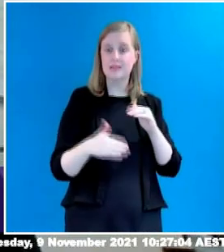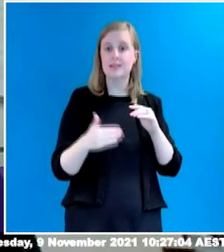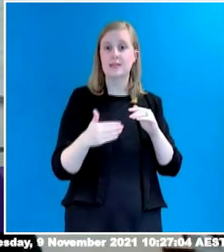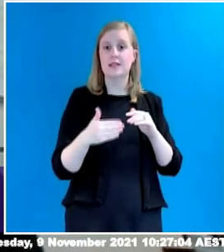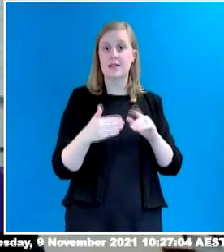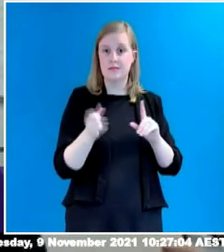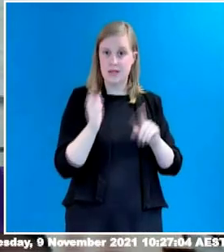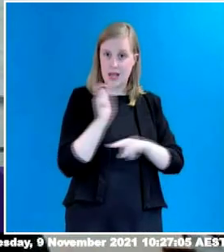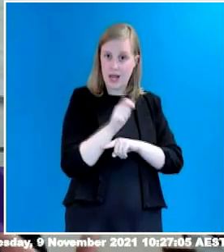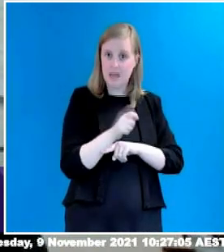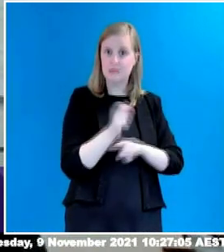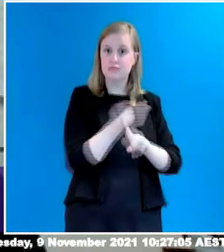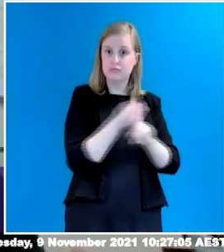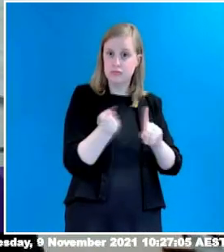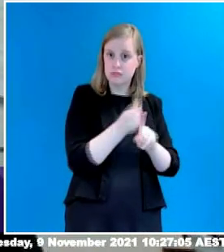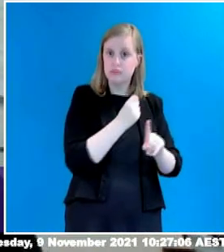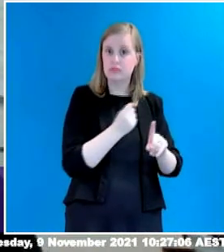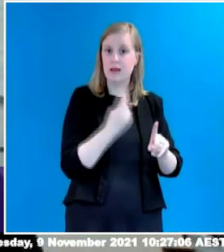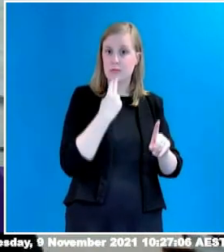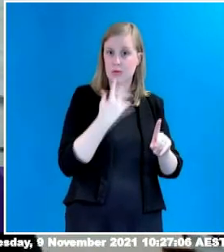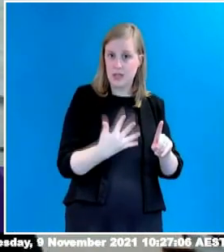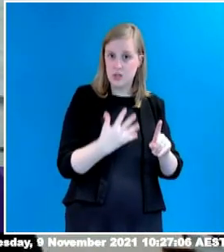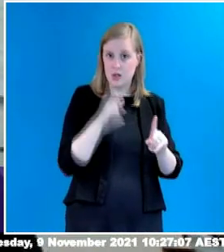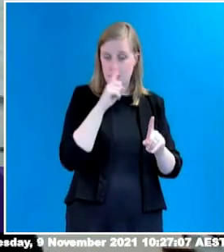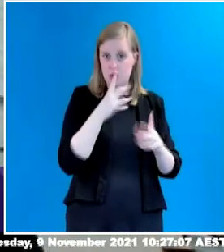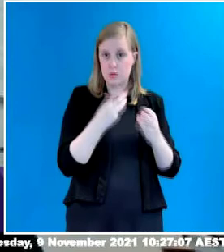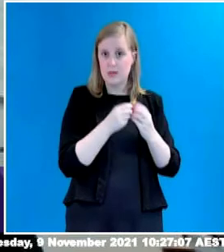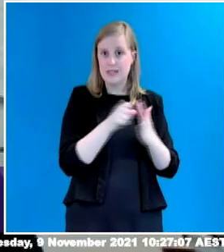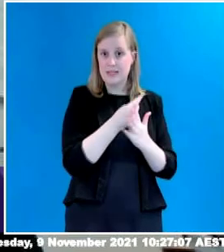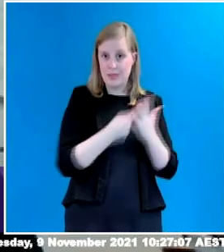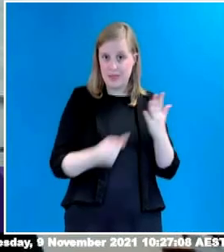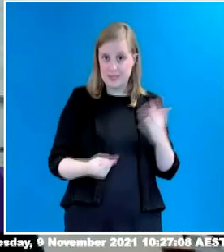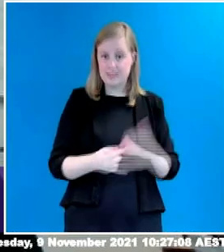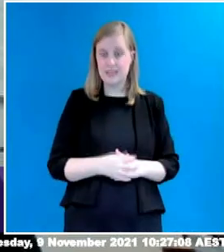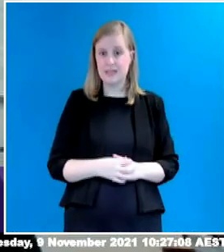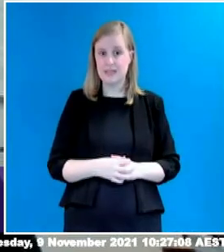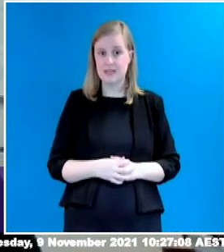So while it is being interpreted through the lens of the other rights, it is